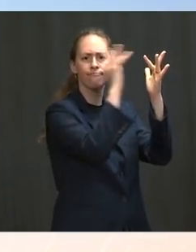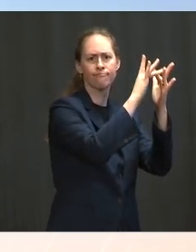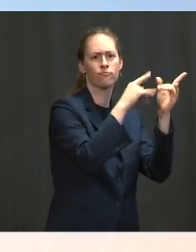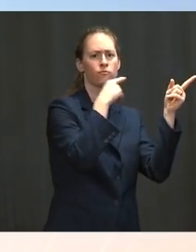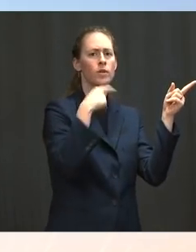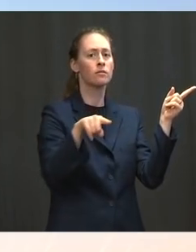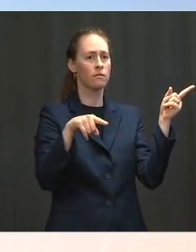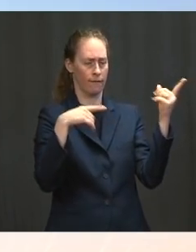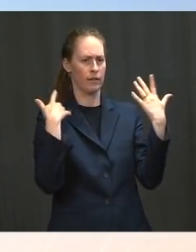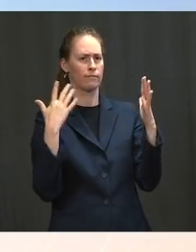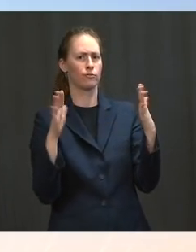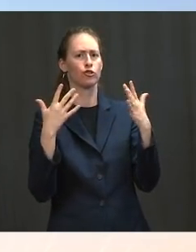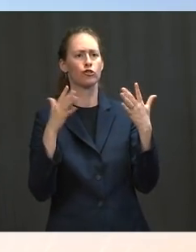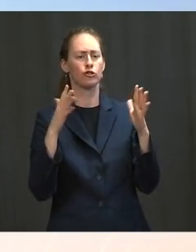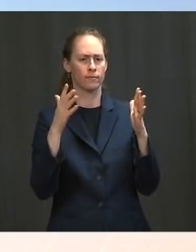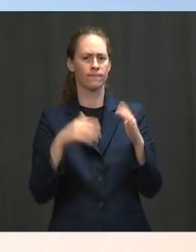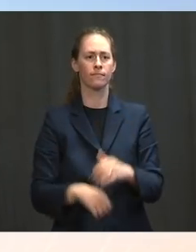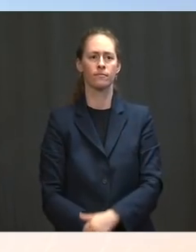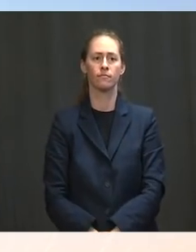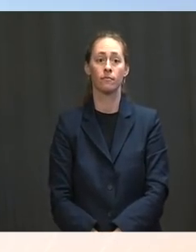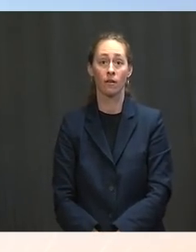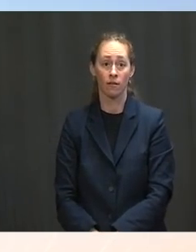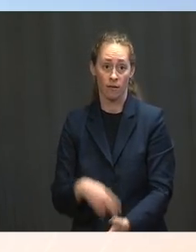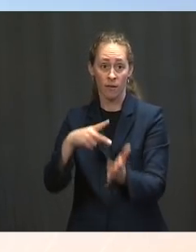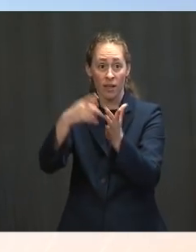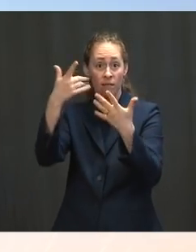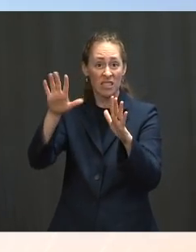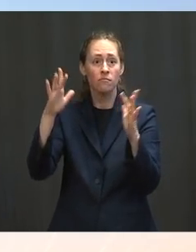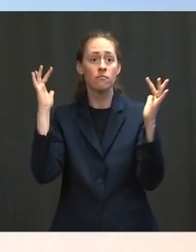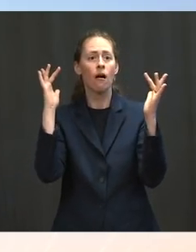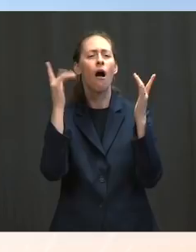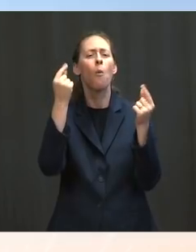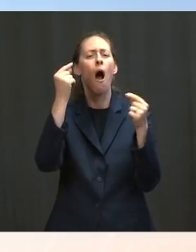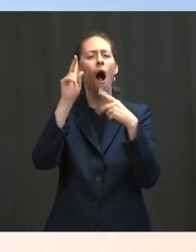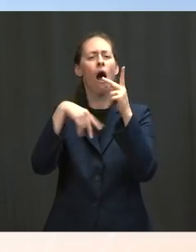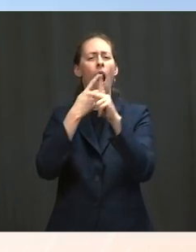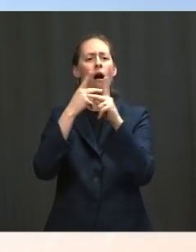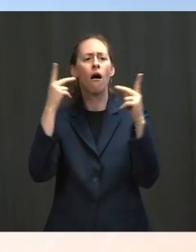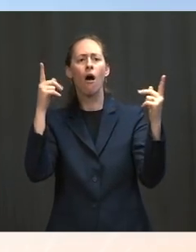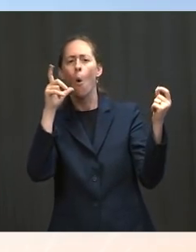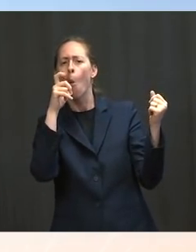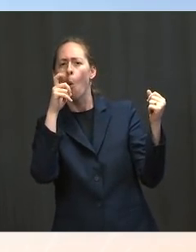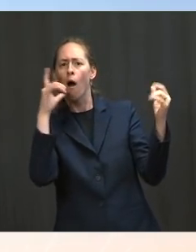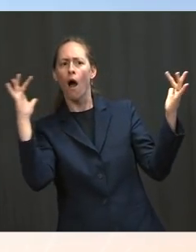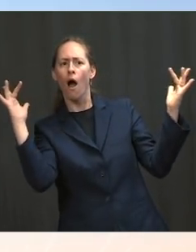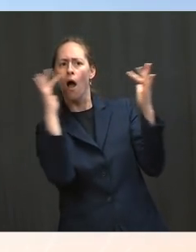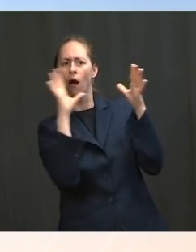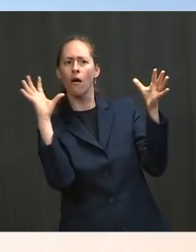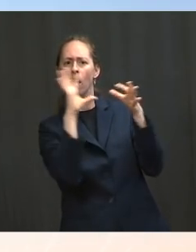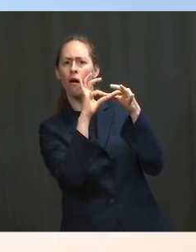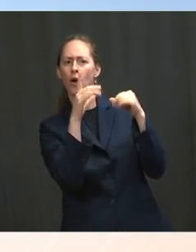The Press: So you've been in touch directly with -- at what level of government have you been in touch with Russia on this specific issue?